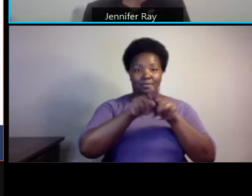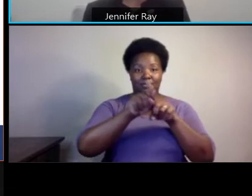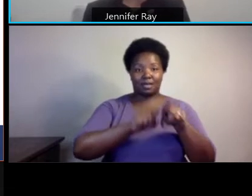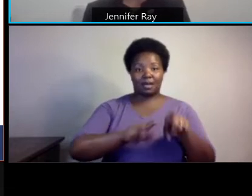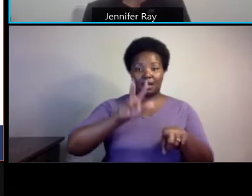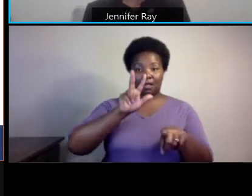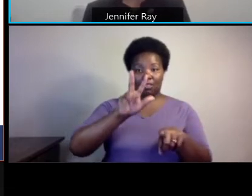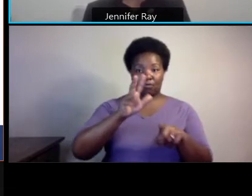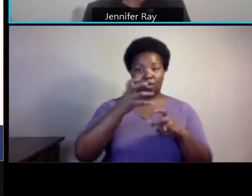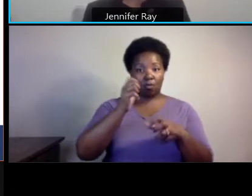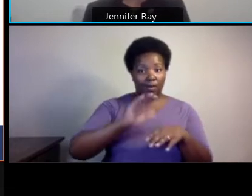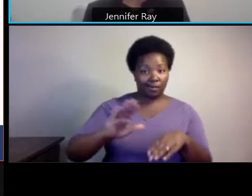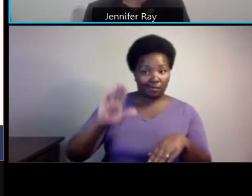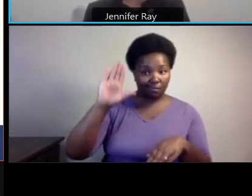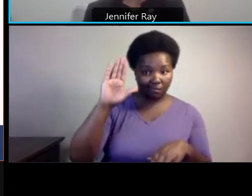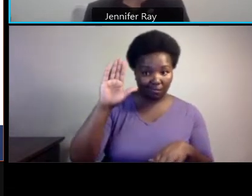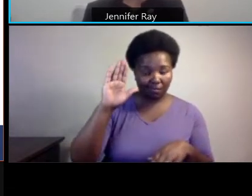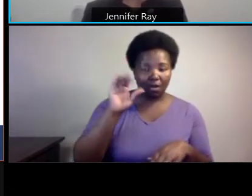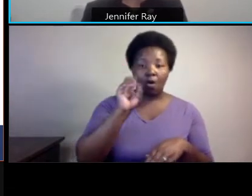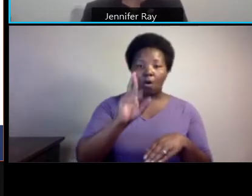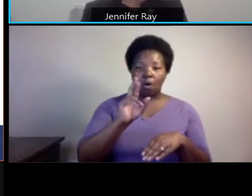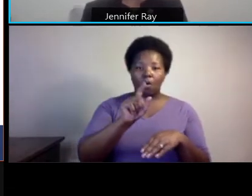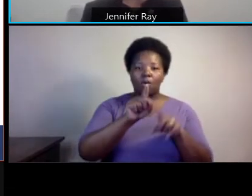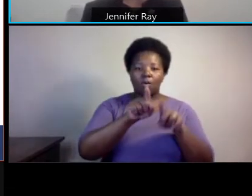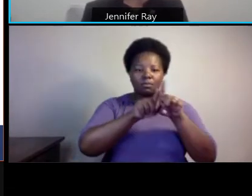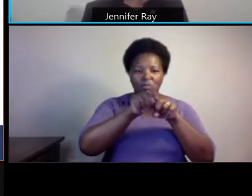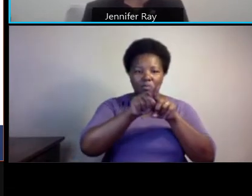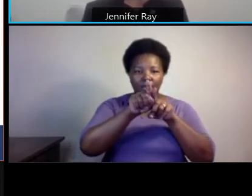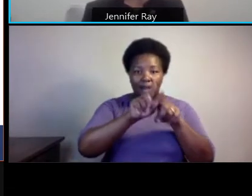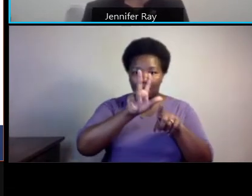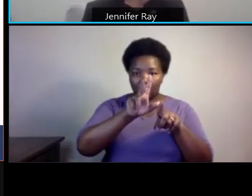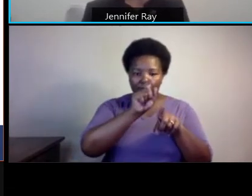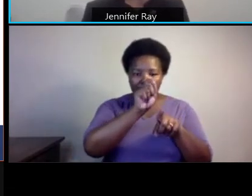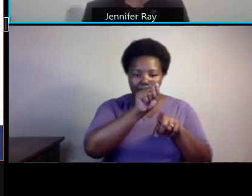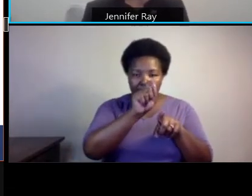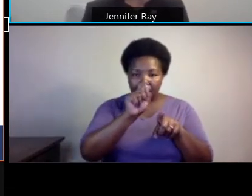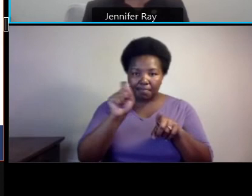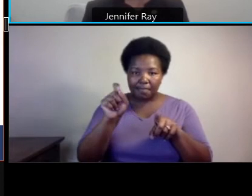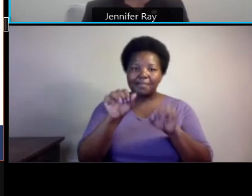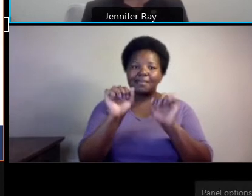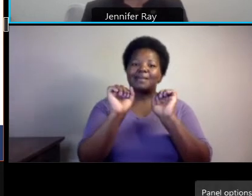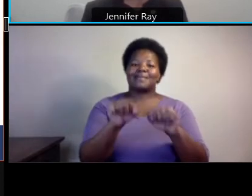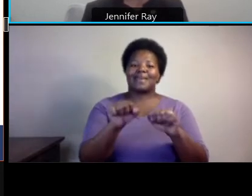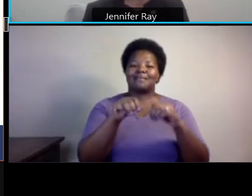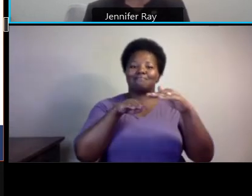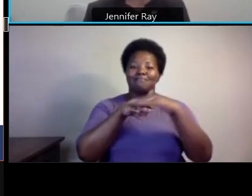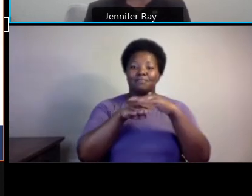live please note again this meeting is being recorded and your voice will be recorded if you